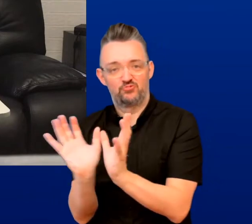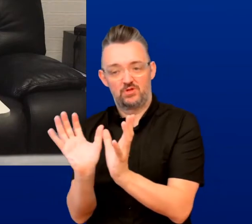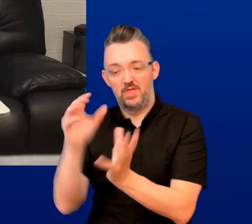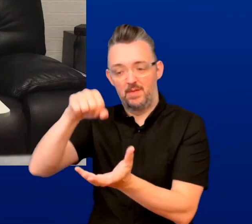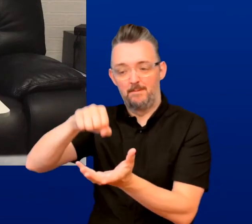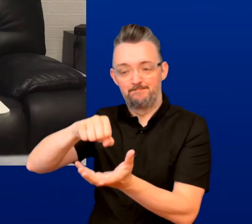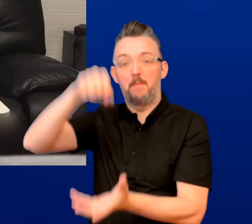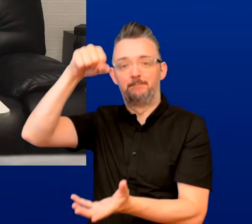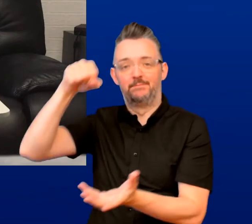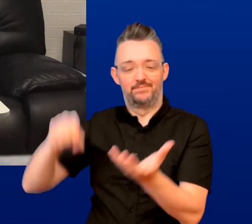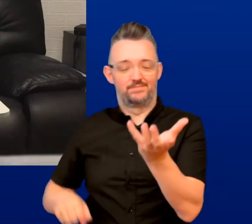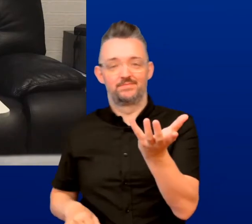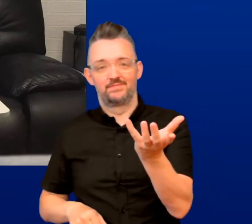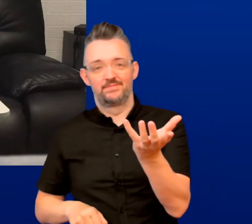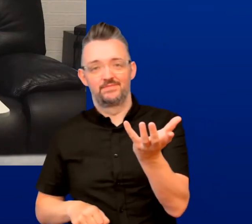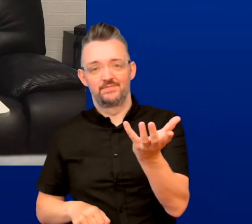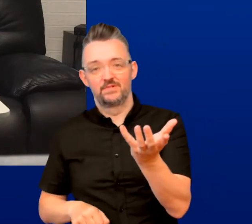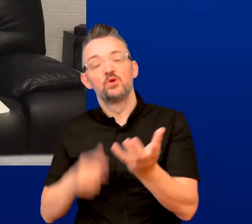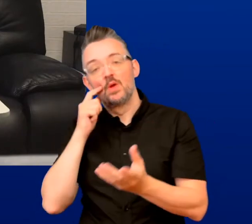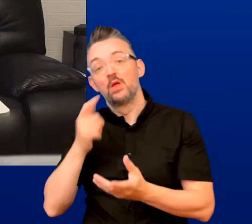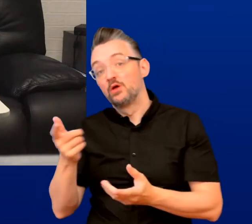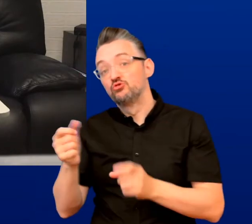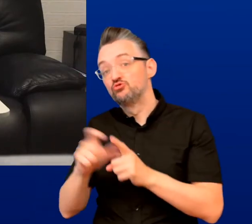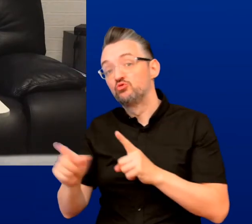going to give it three layers.